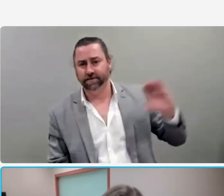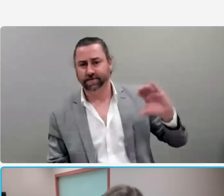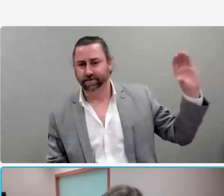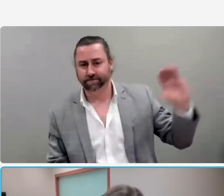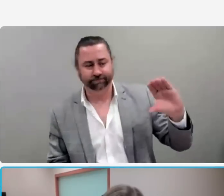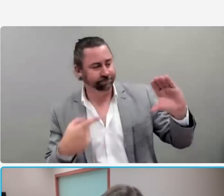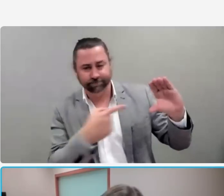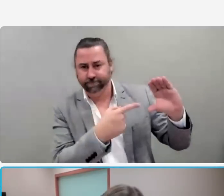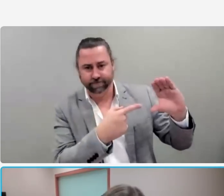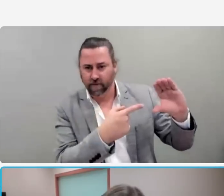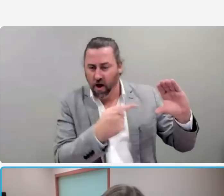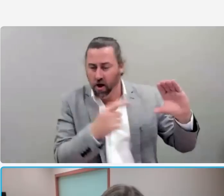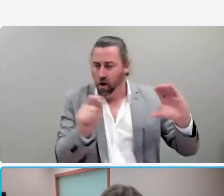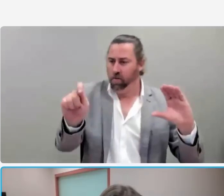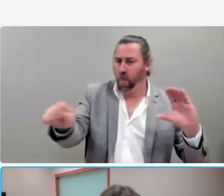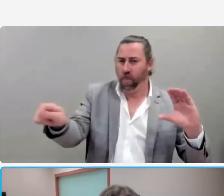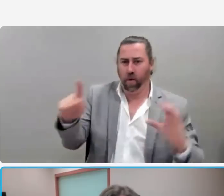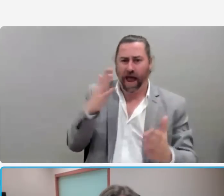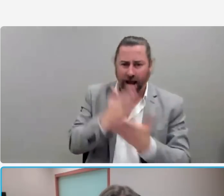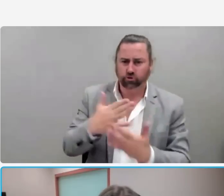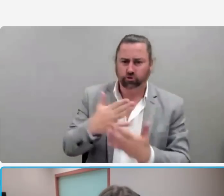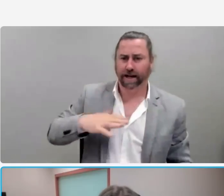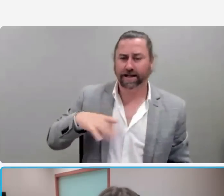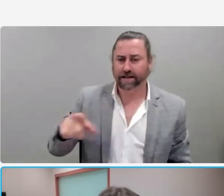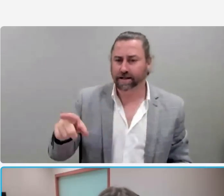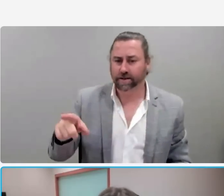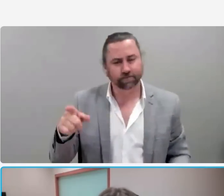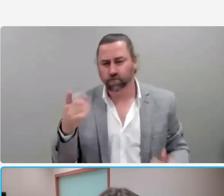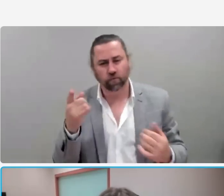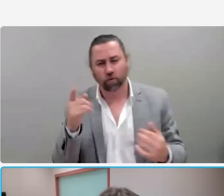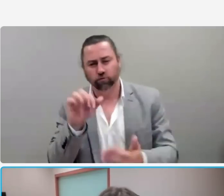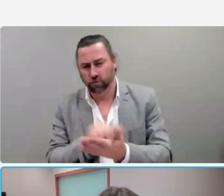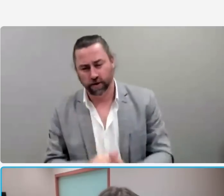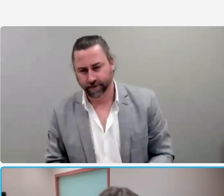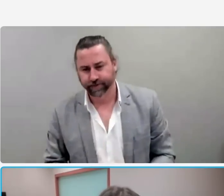genuine care needs of older people. In addition to the first three recommendations more